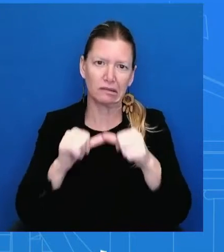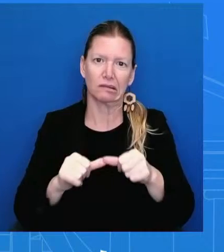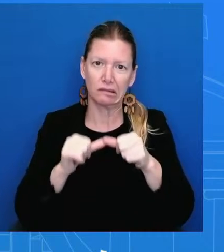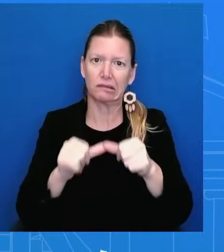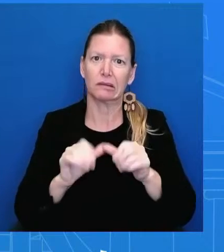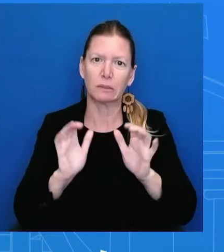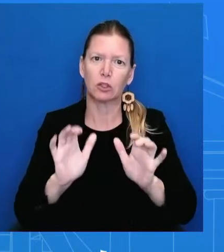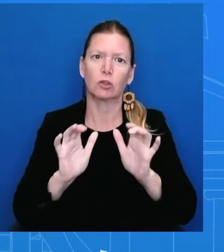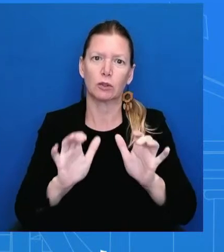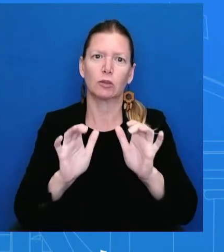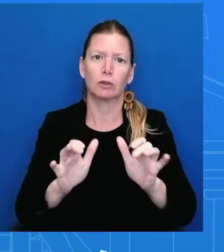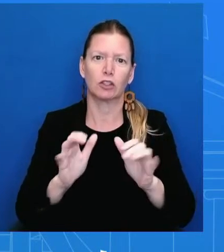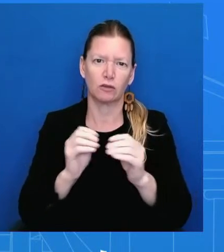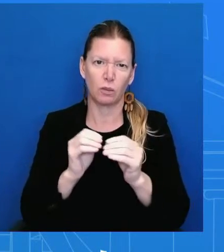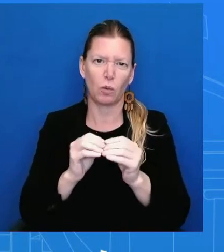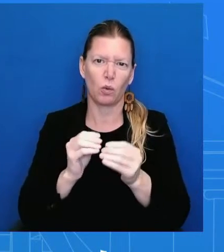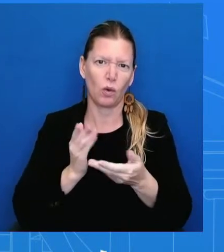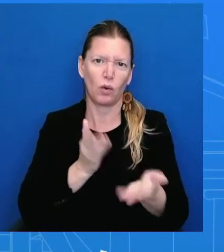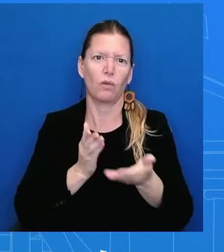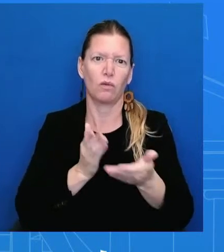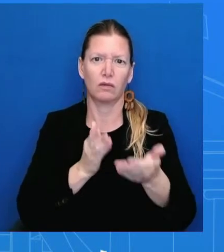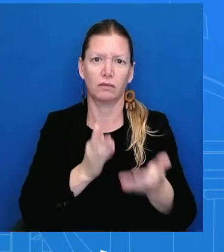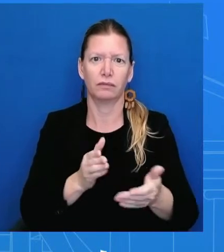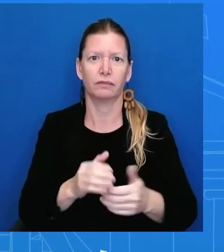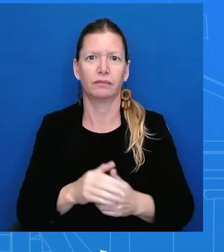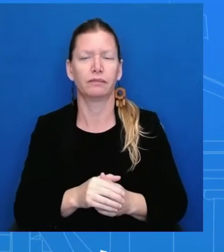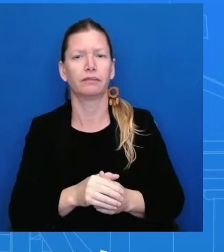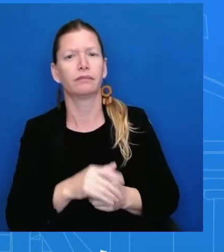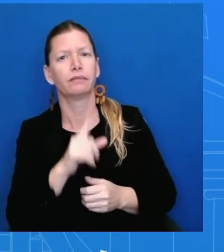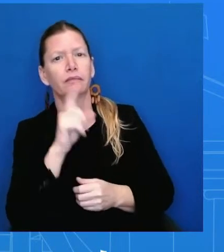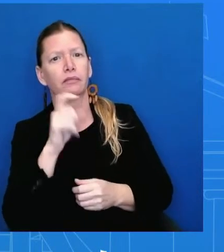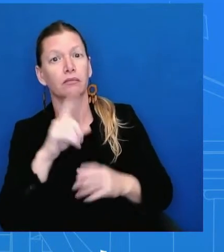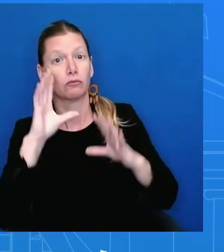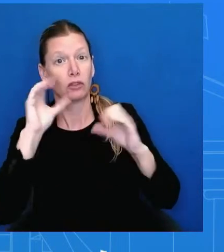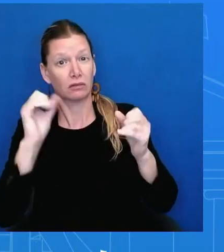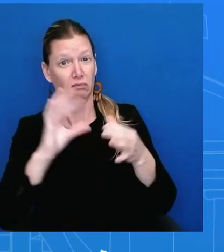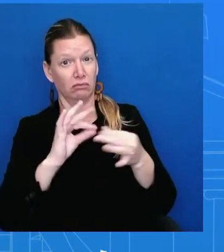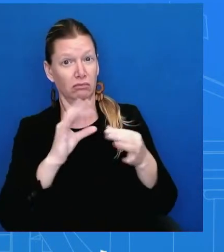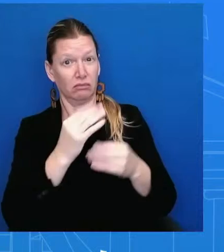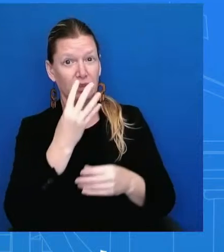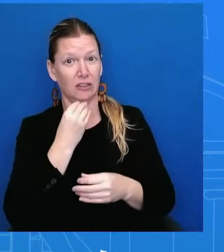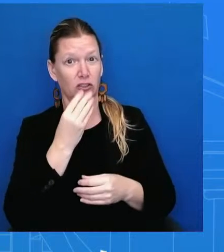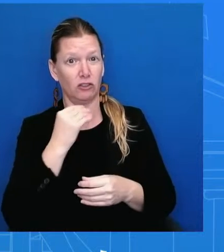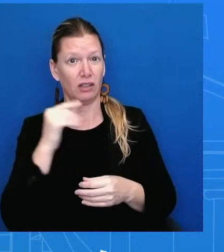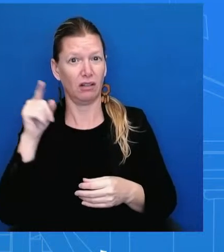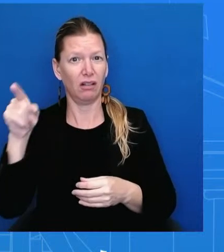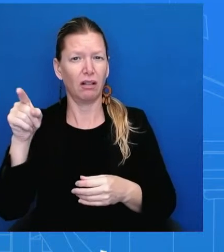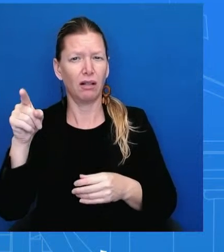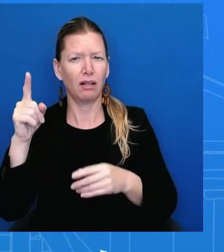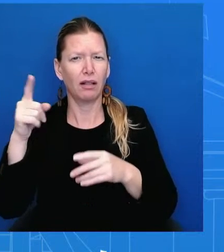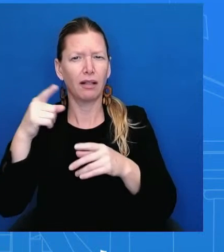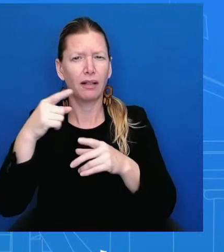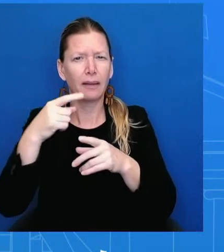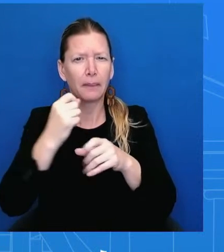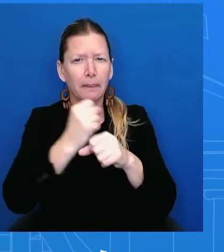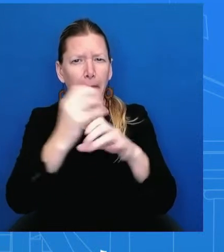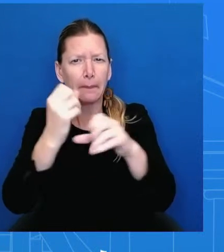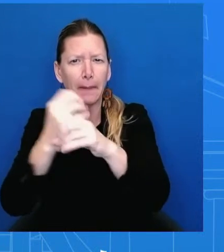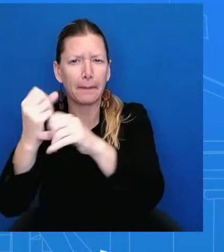indiscriminate bombing in December. Seven months have passed, and you've paused one arm shipment, as I understand it. Is that fair? Mr. Kirby: That's right.